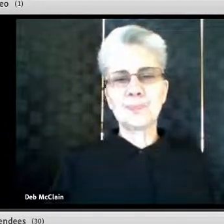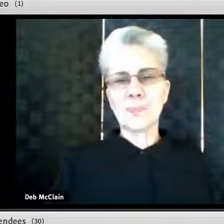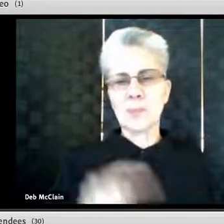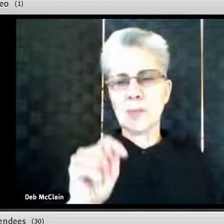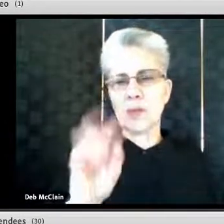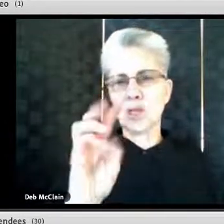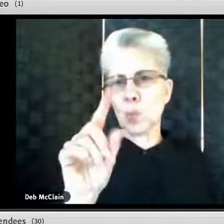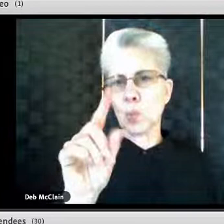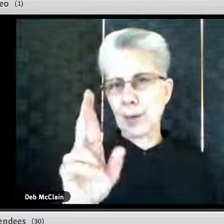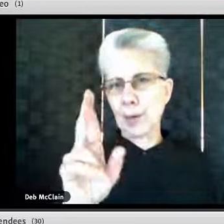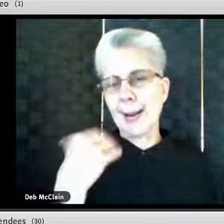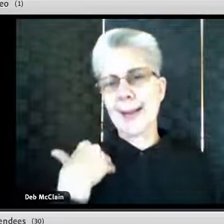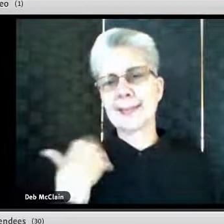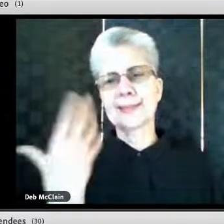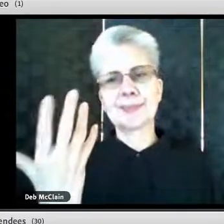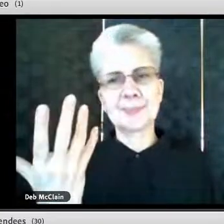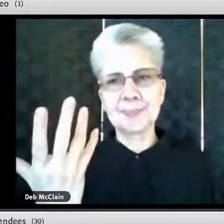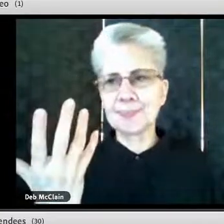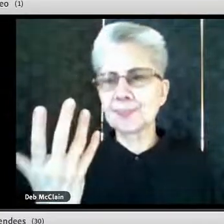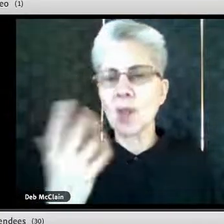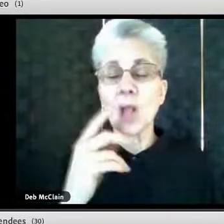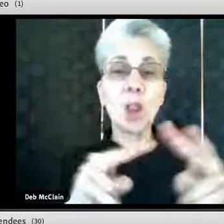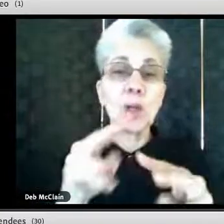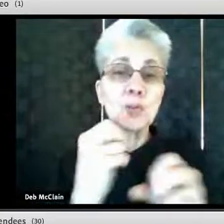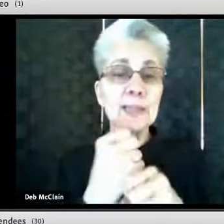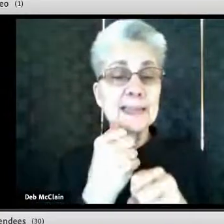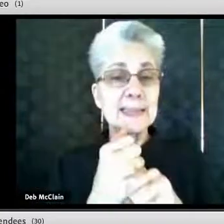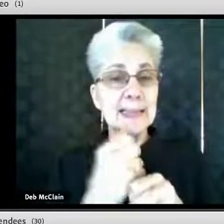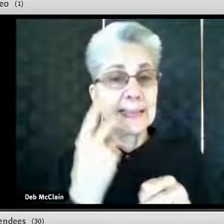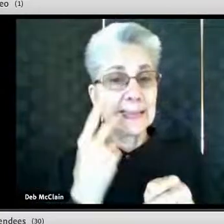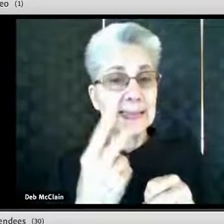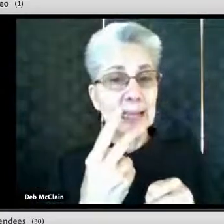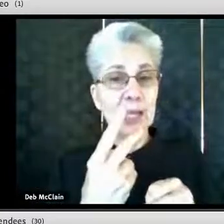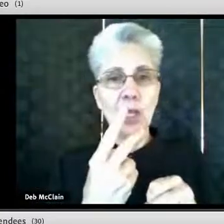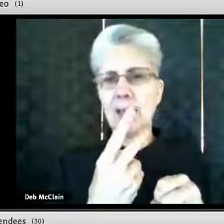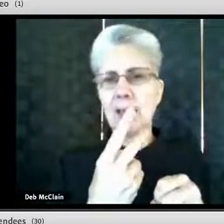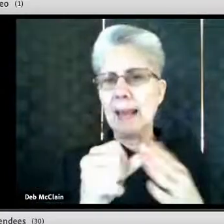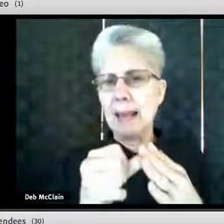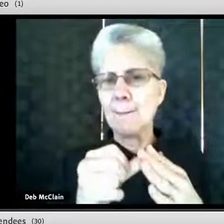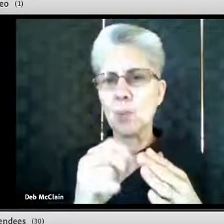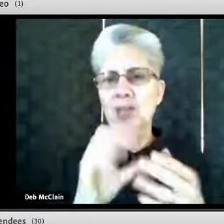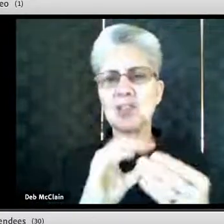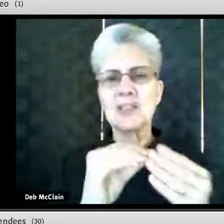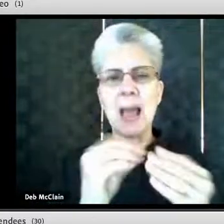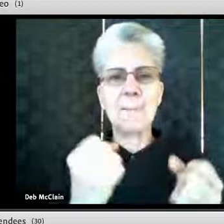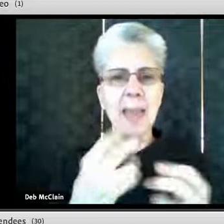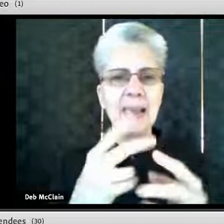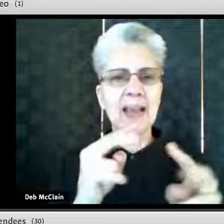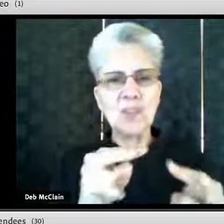Twitter has...you can look at your statistics. You can see your impressions, which is the number of views,